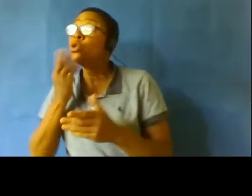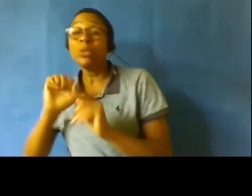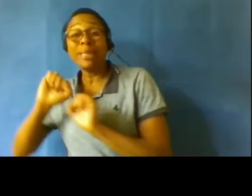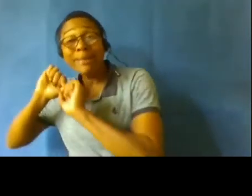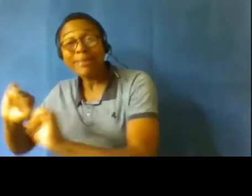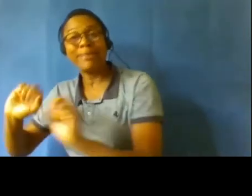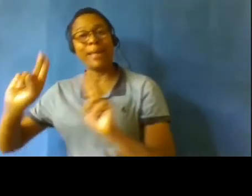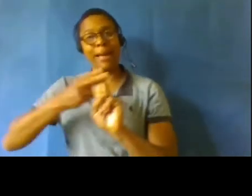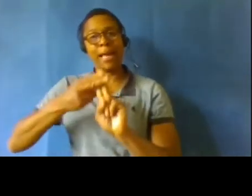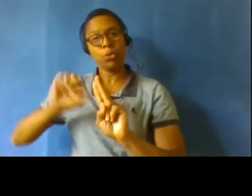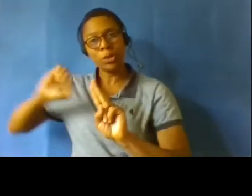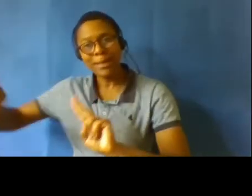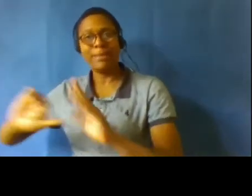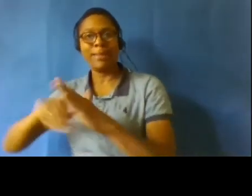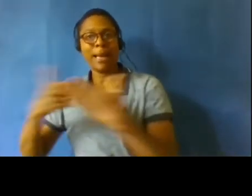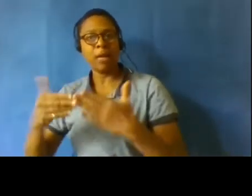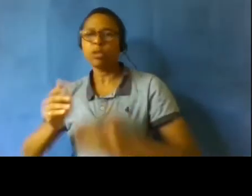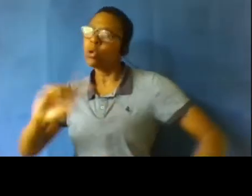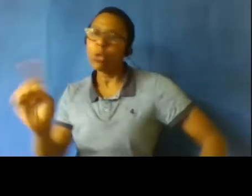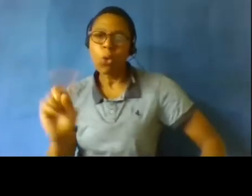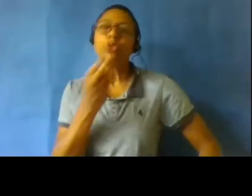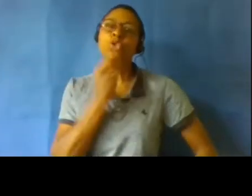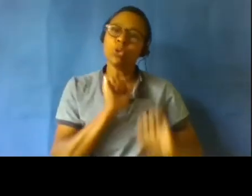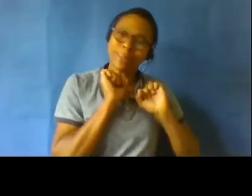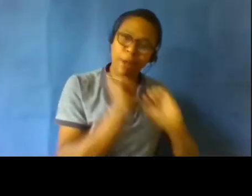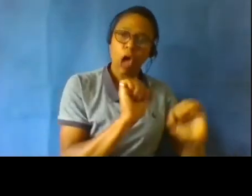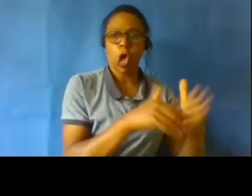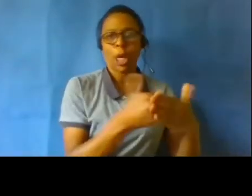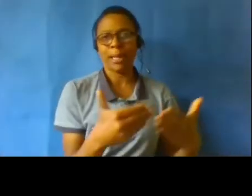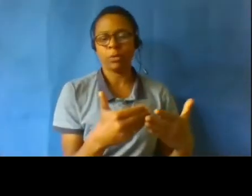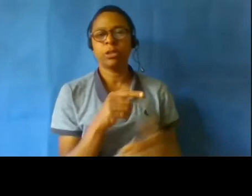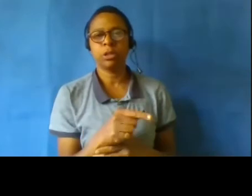stimming and autism as bags herself asserts her behavior is not purposeless